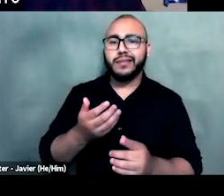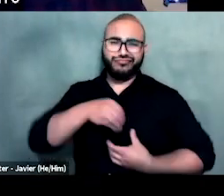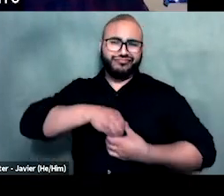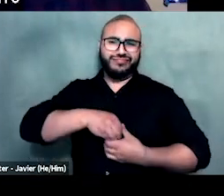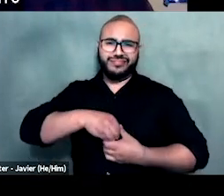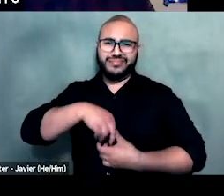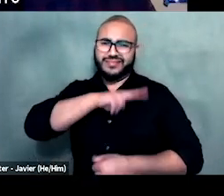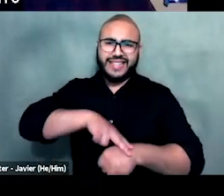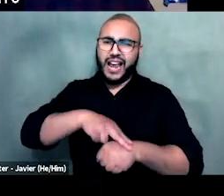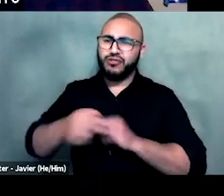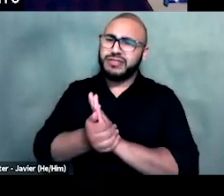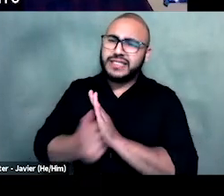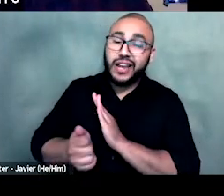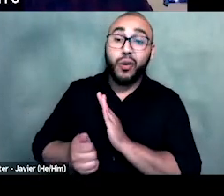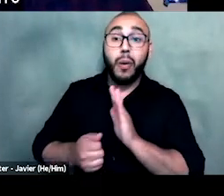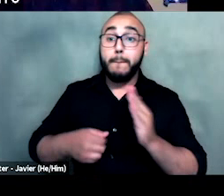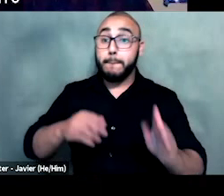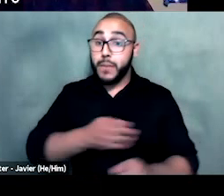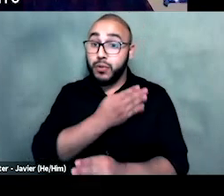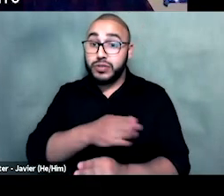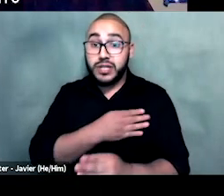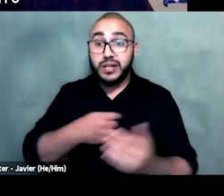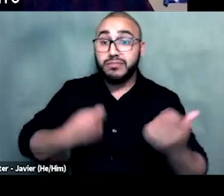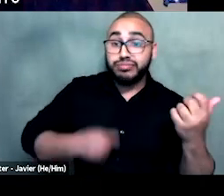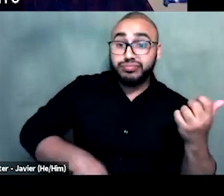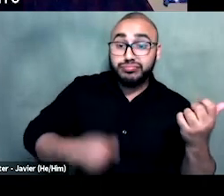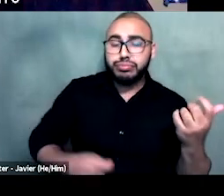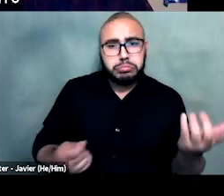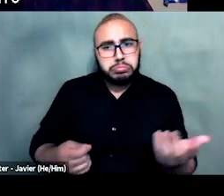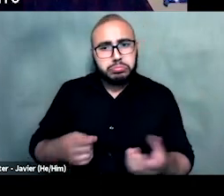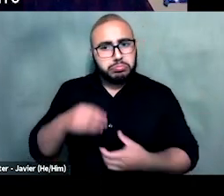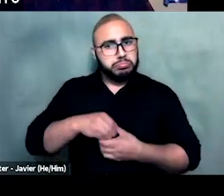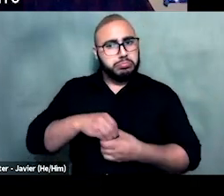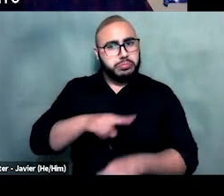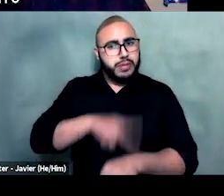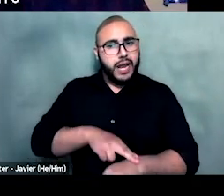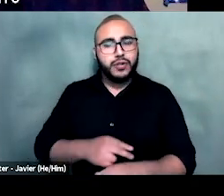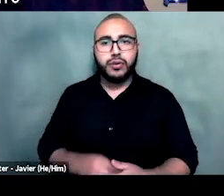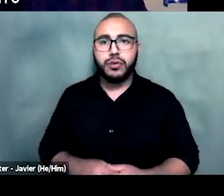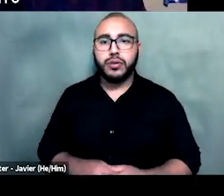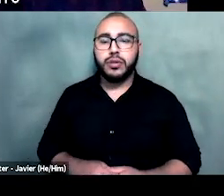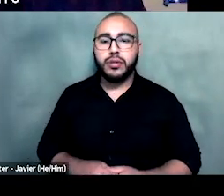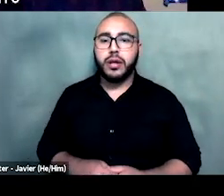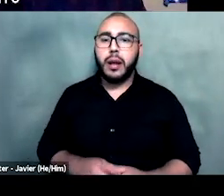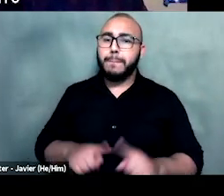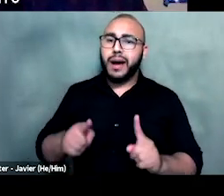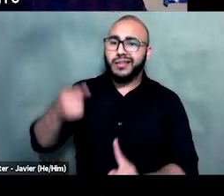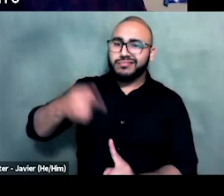at whatever it is that you do. And so there's this belief that we all of us have some type